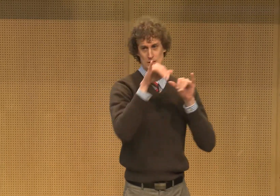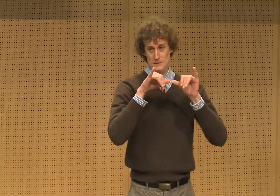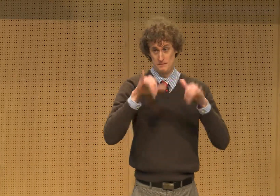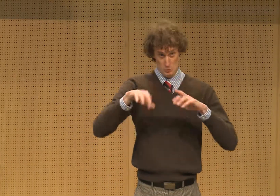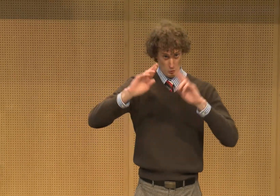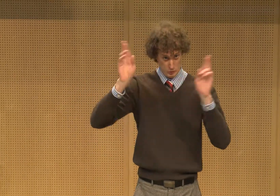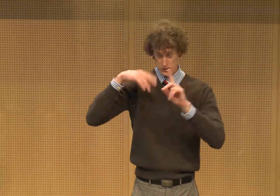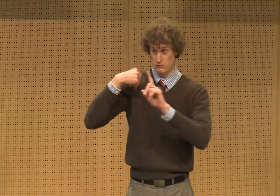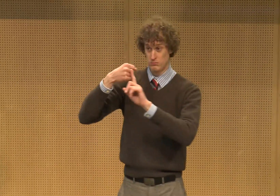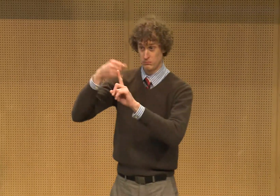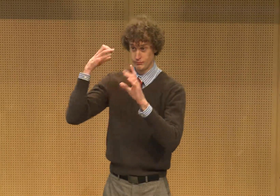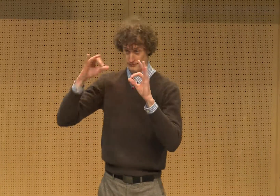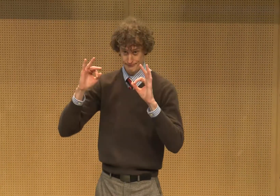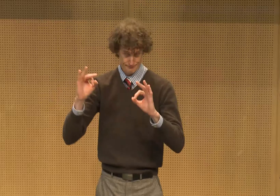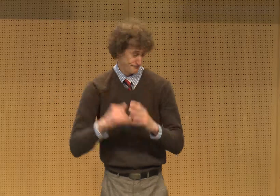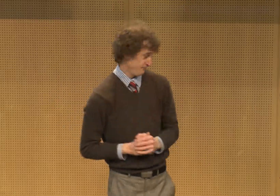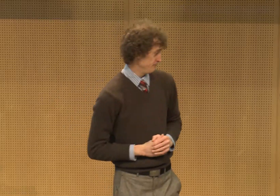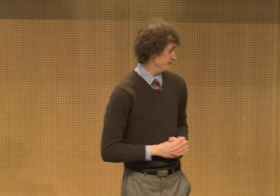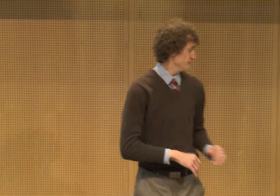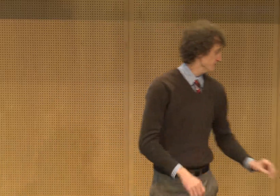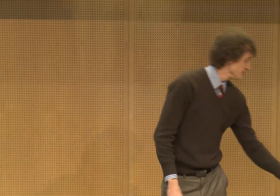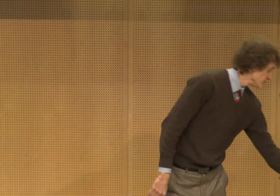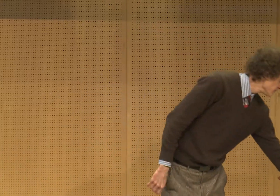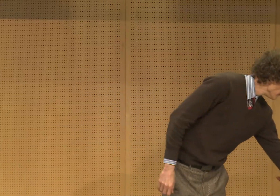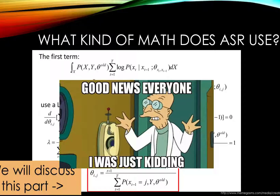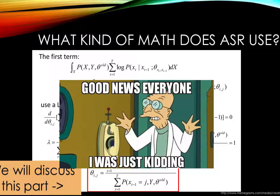If we can find the right solution, it'll take off.